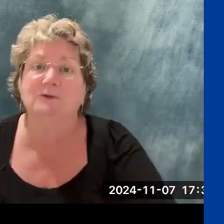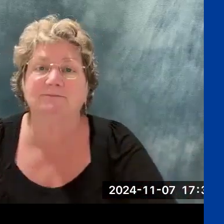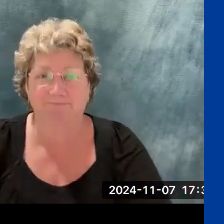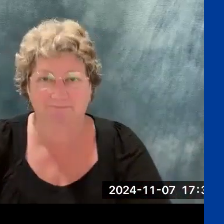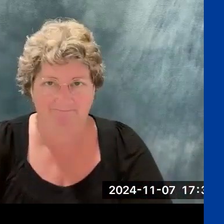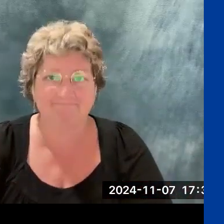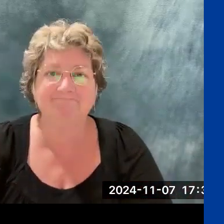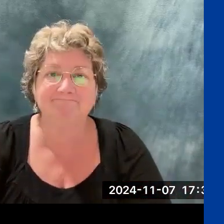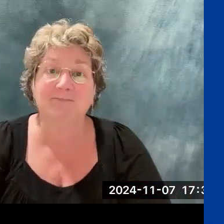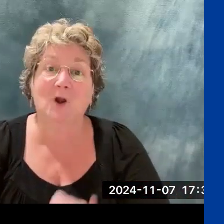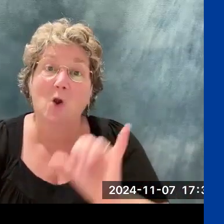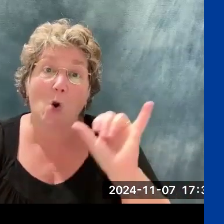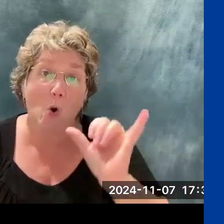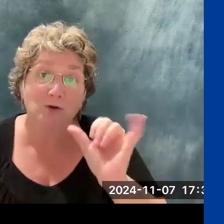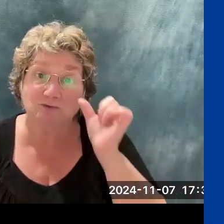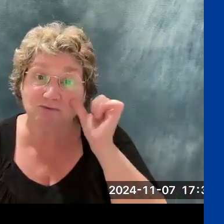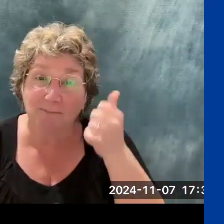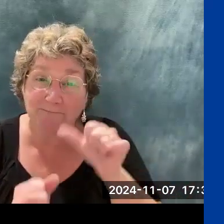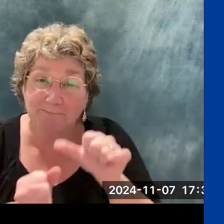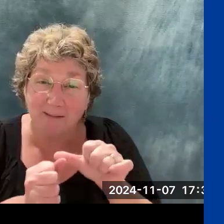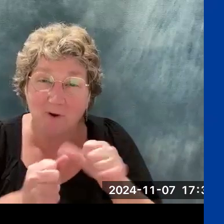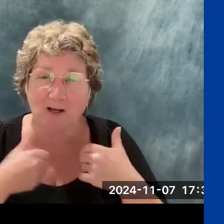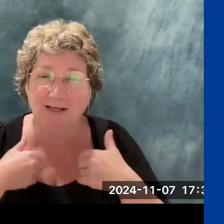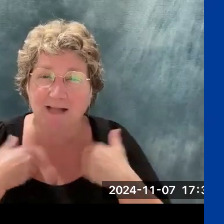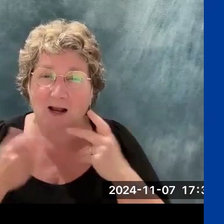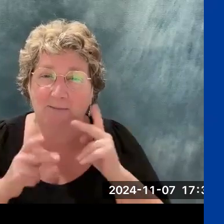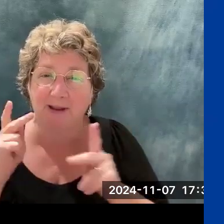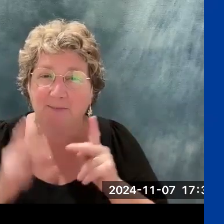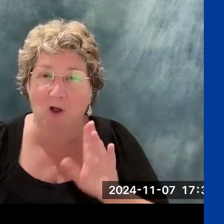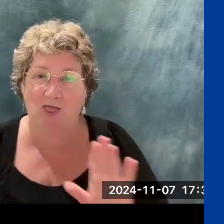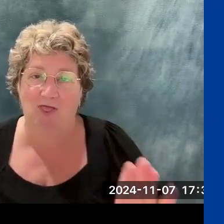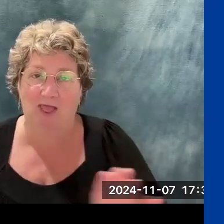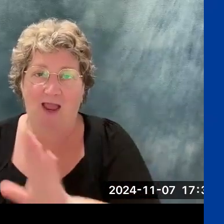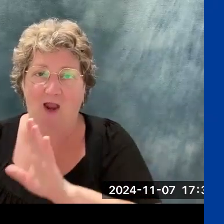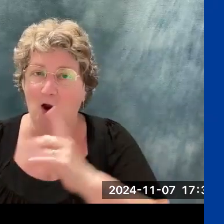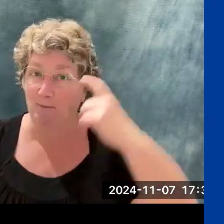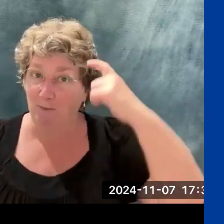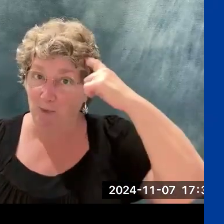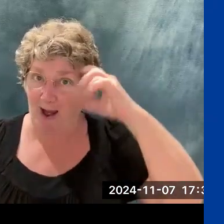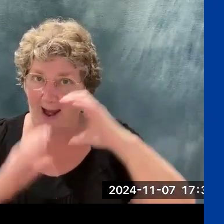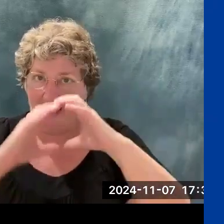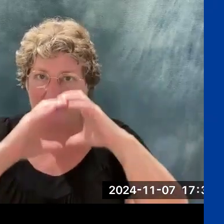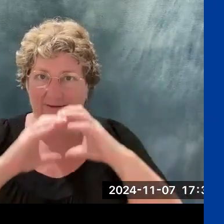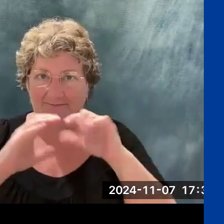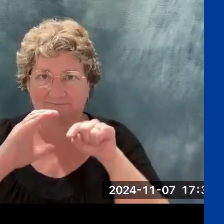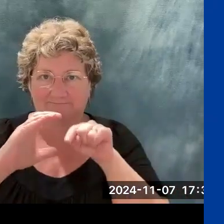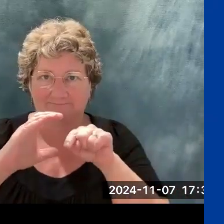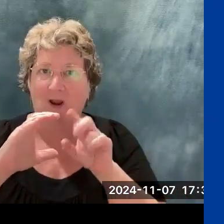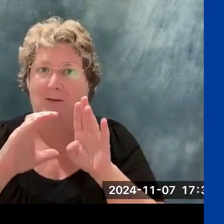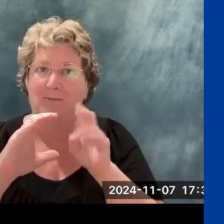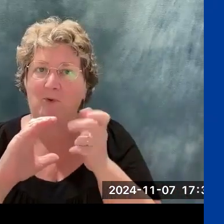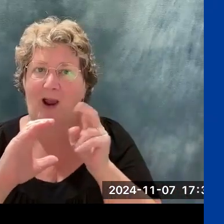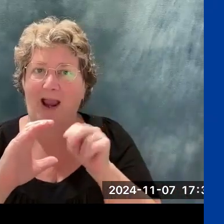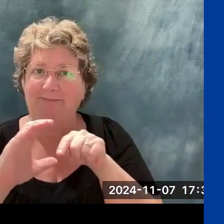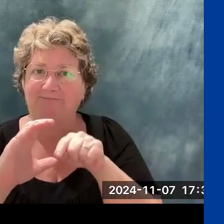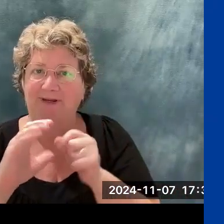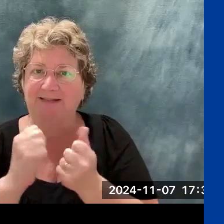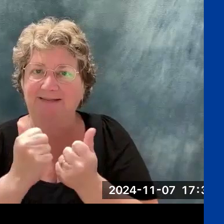of youth is still in transition, it's developing and we all probably know that, right? And so their coping skills, their impulsivity,